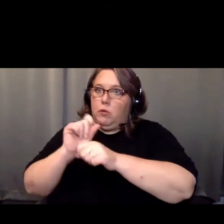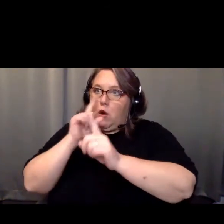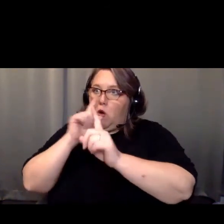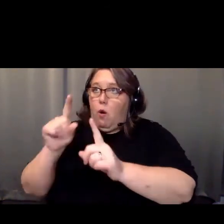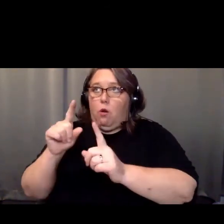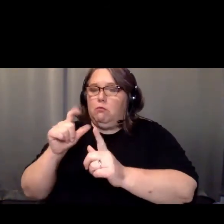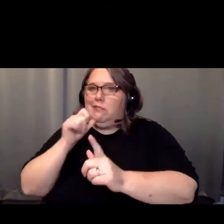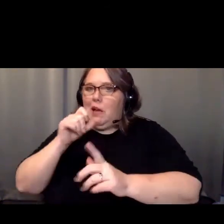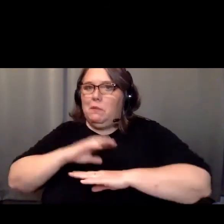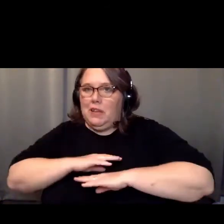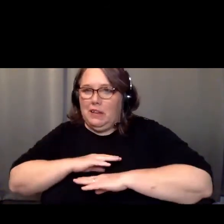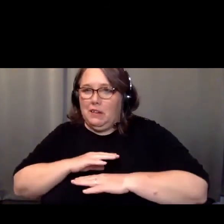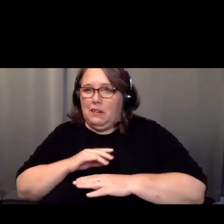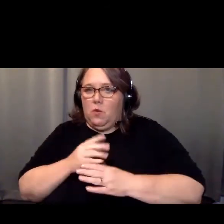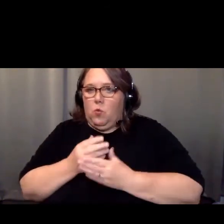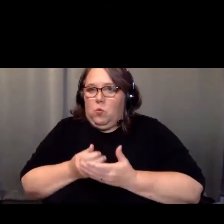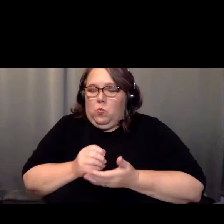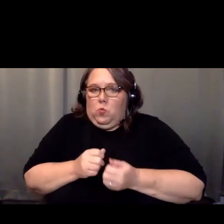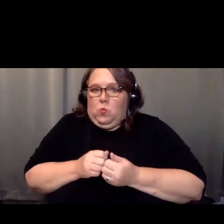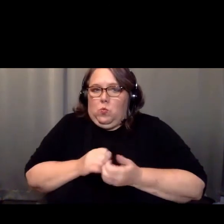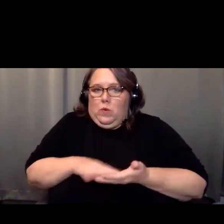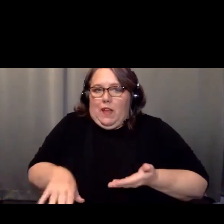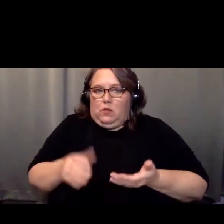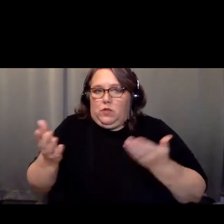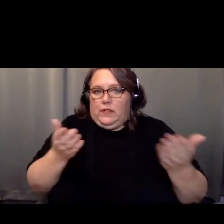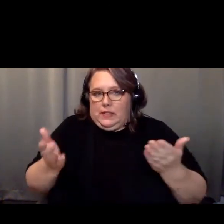And then also, as far as the eligibility criteria,